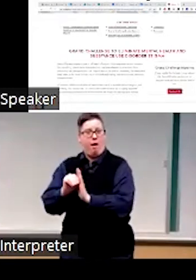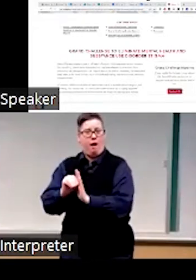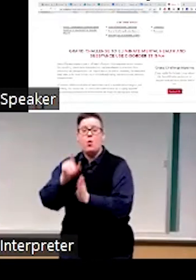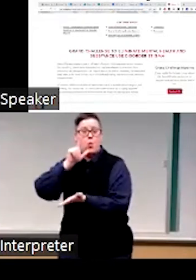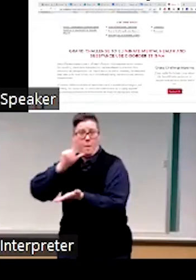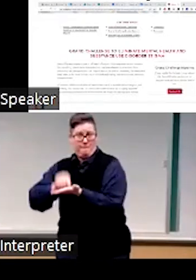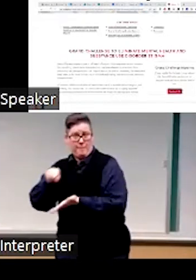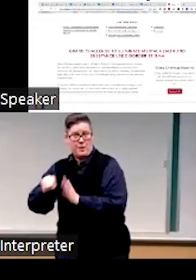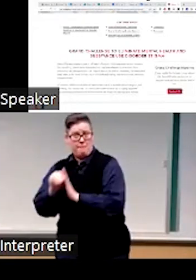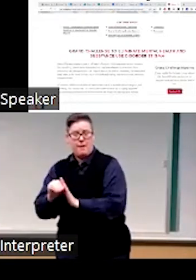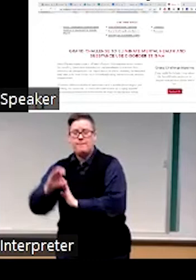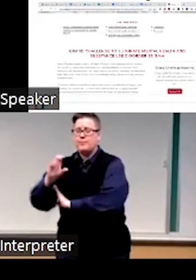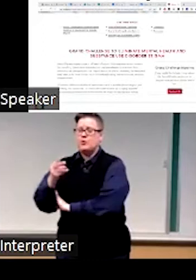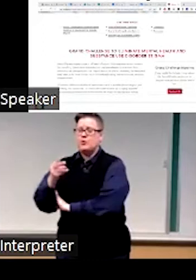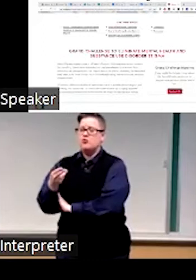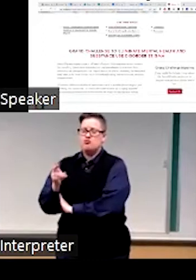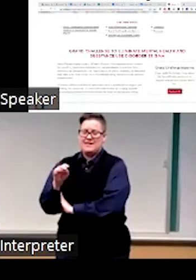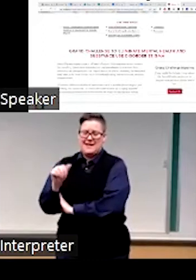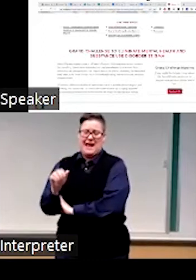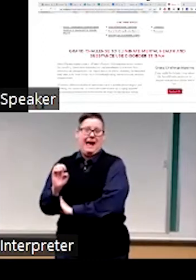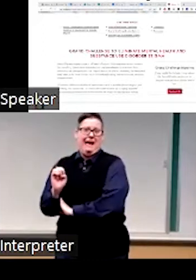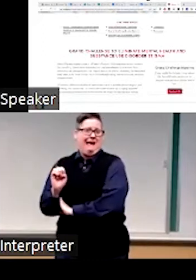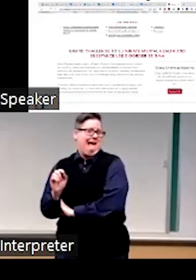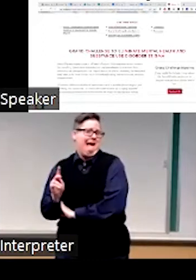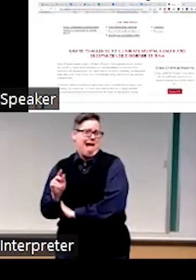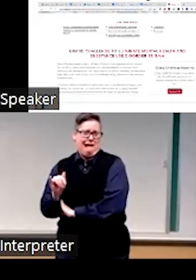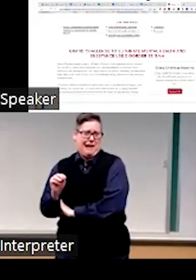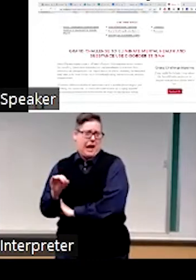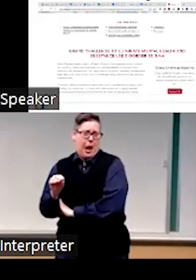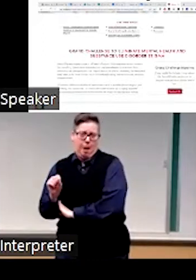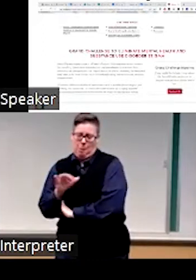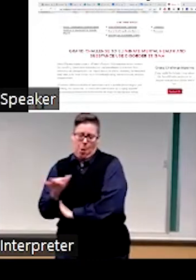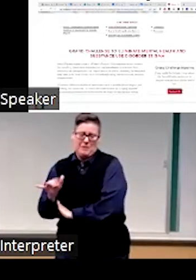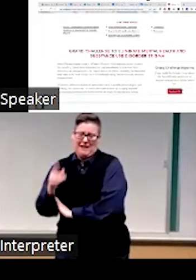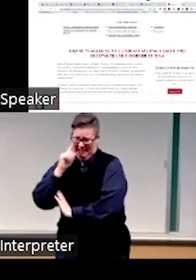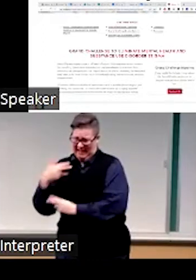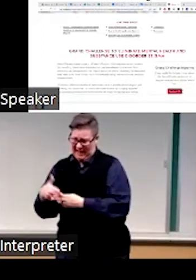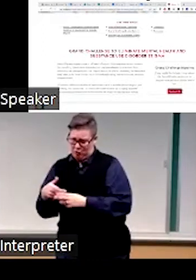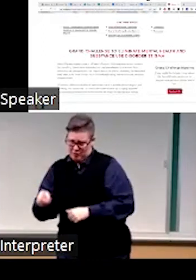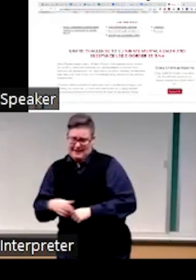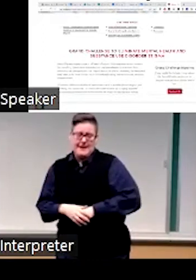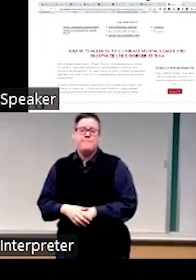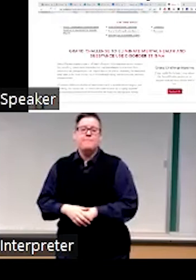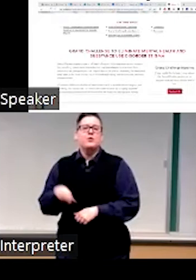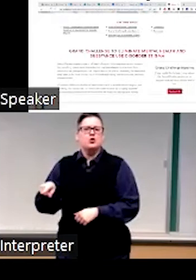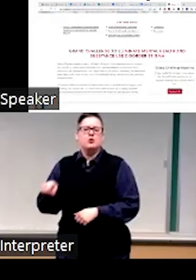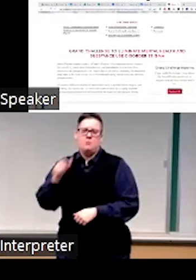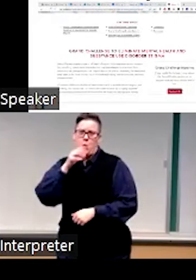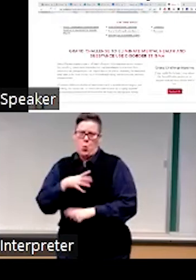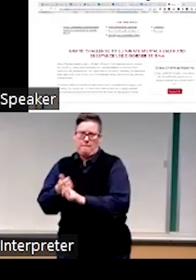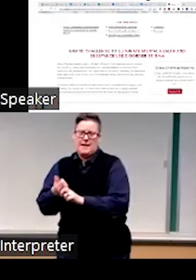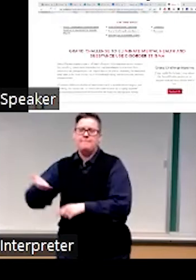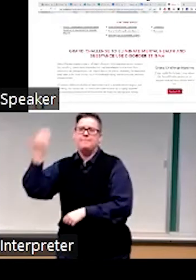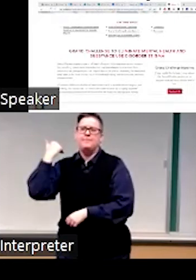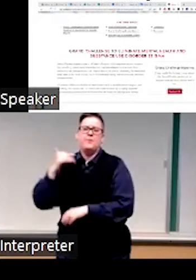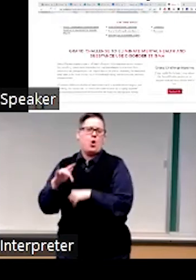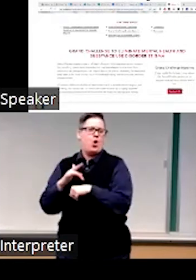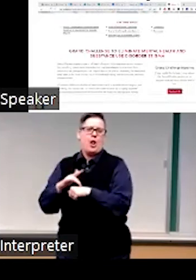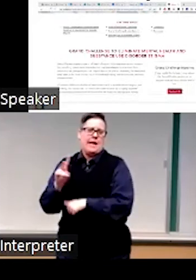economos I believe is the is her name in which she back in the early 2000s created a movement